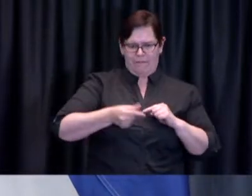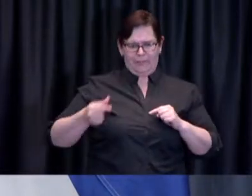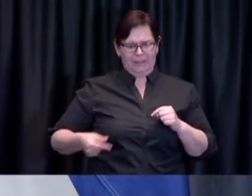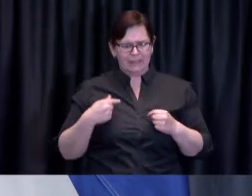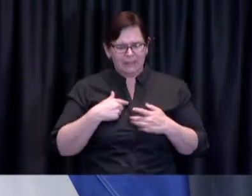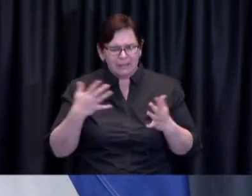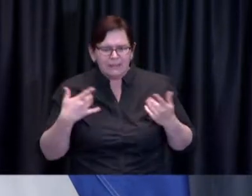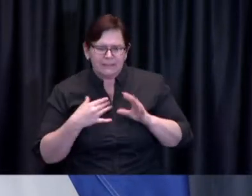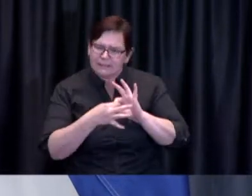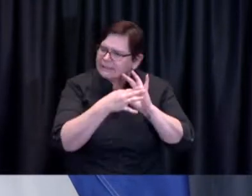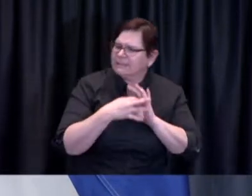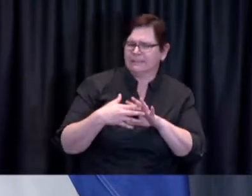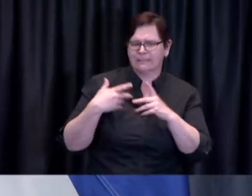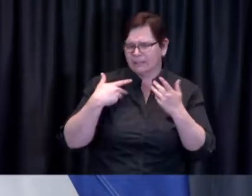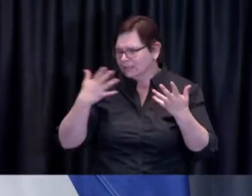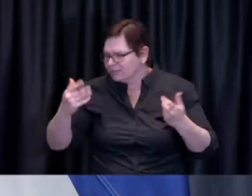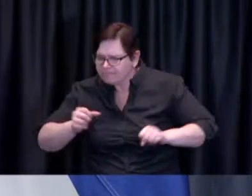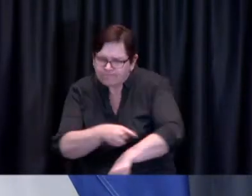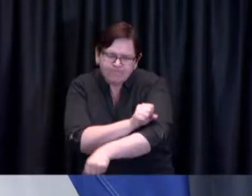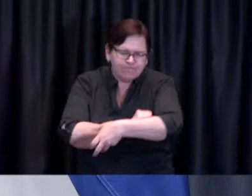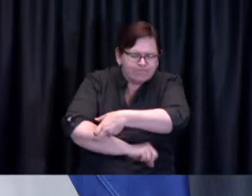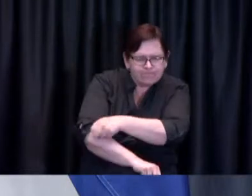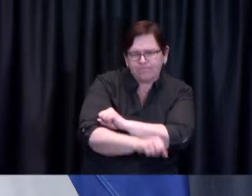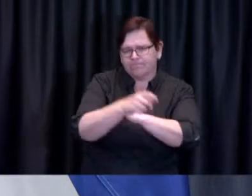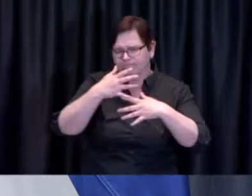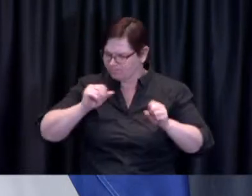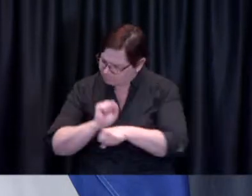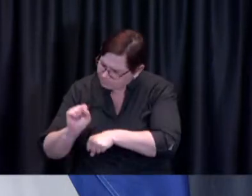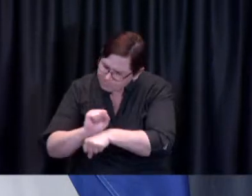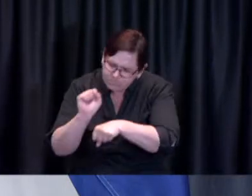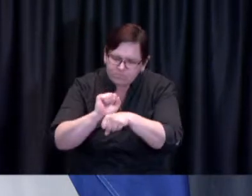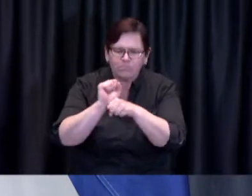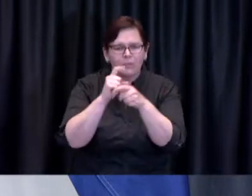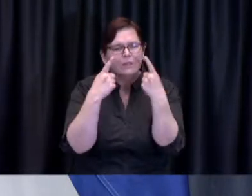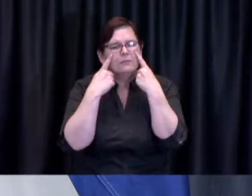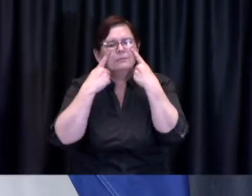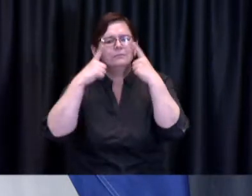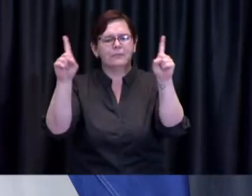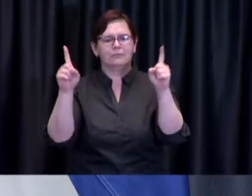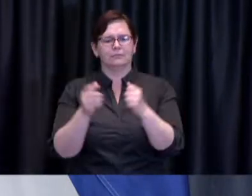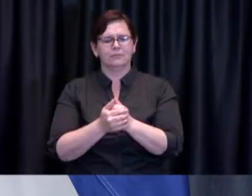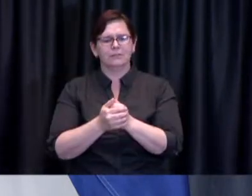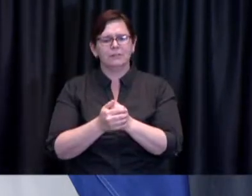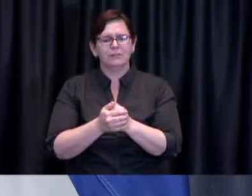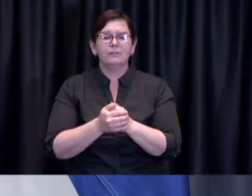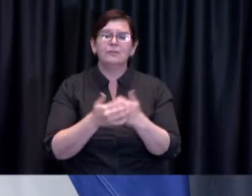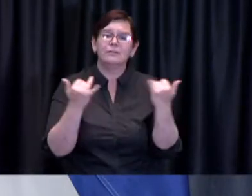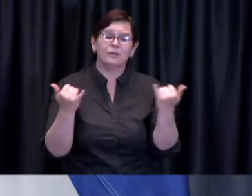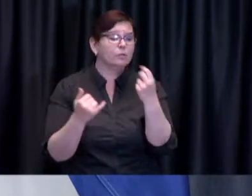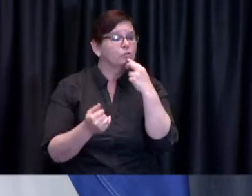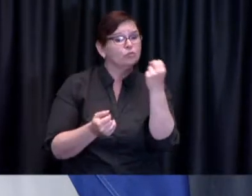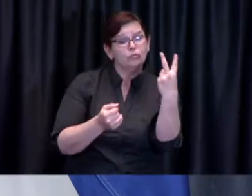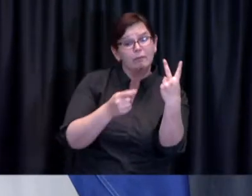can be a success we're also working to get young people 12 to 17 years of age vaccinated dr davila